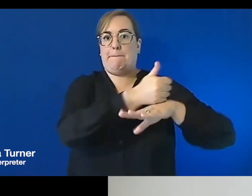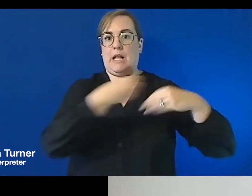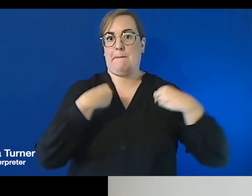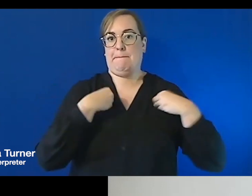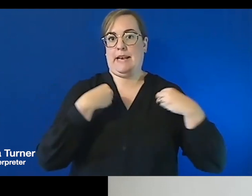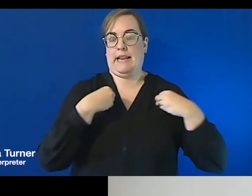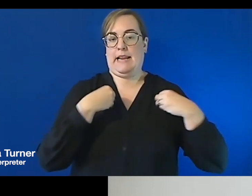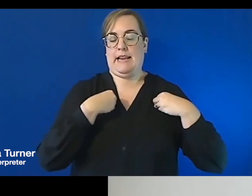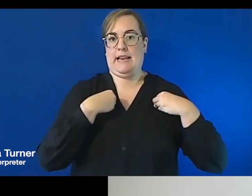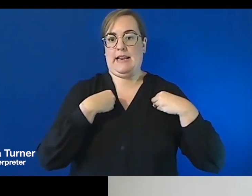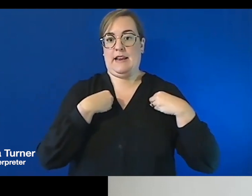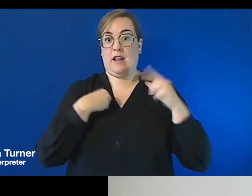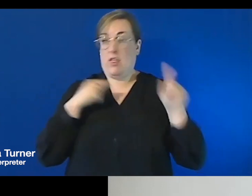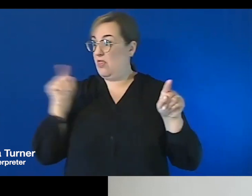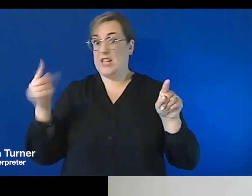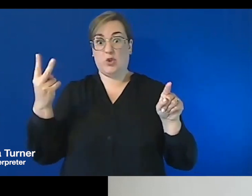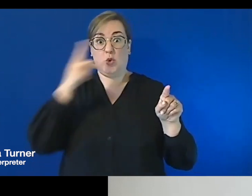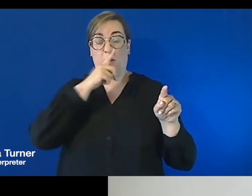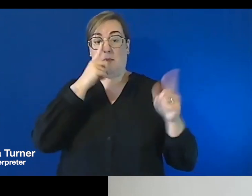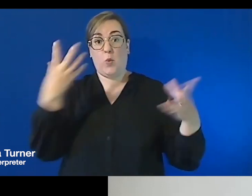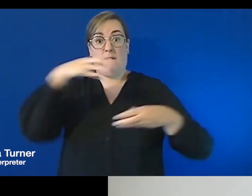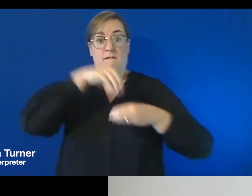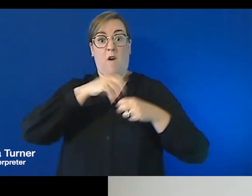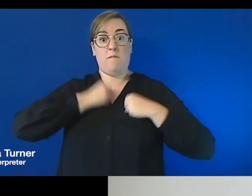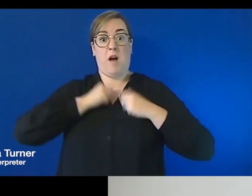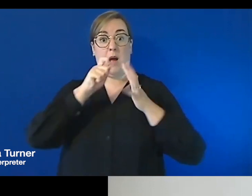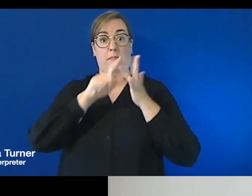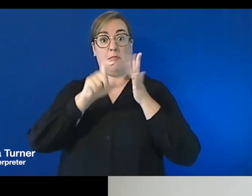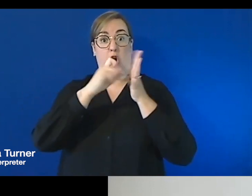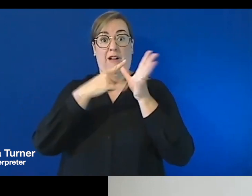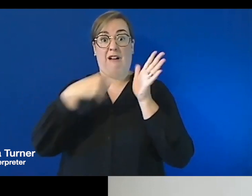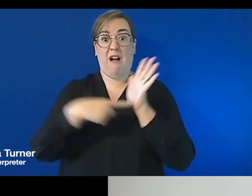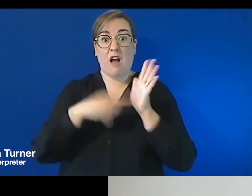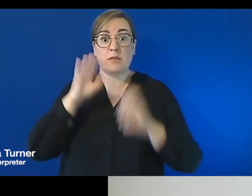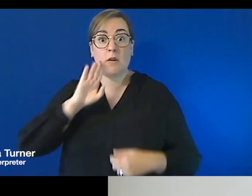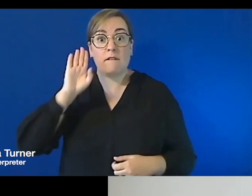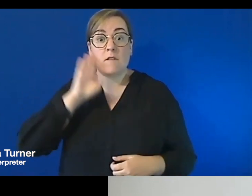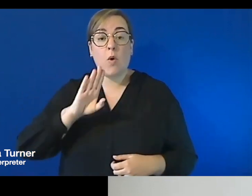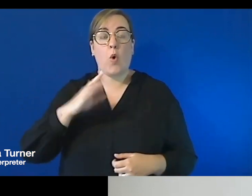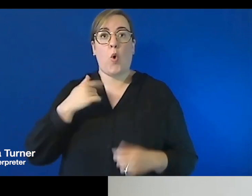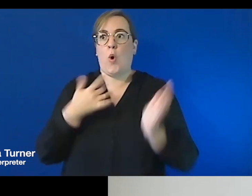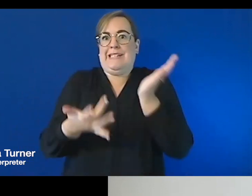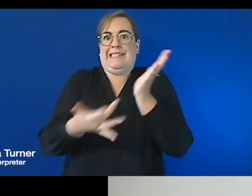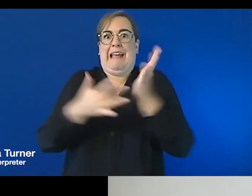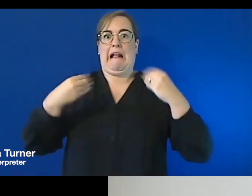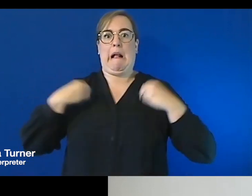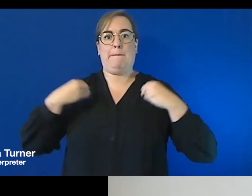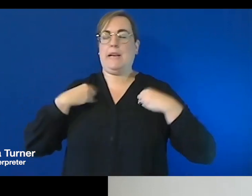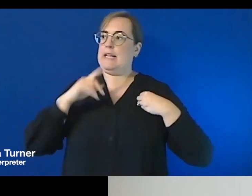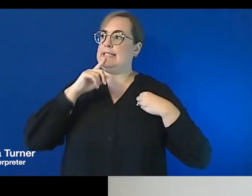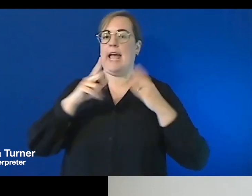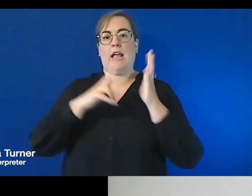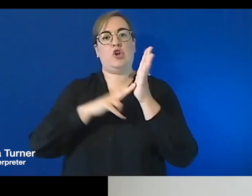a guest on my podcast, or tech companies try neurodiverse hiring platforms in order to pick